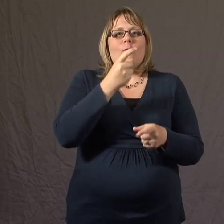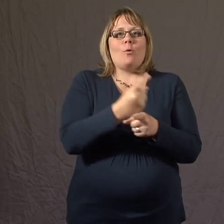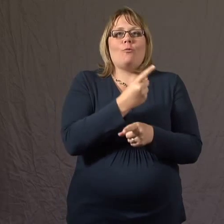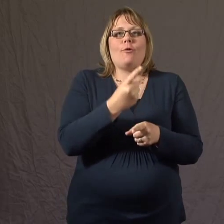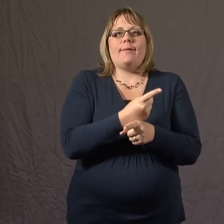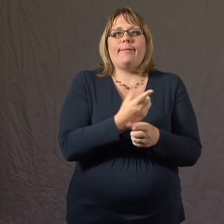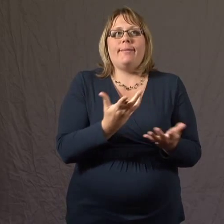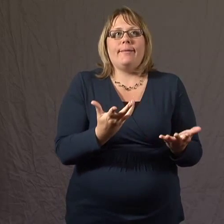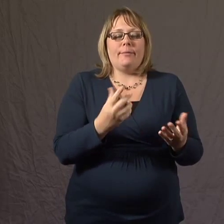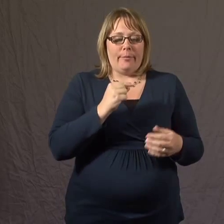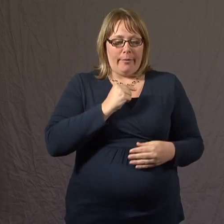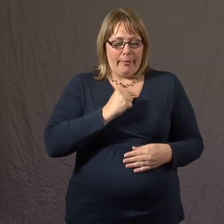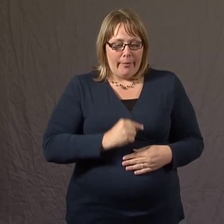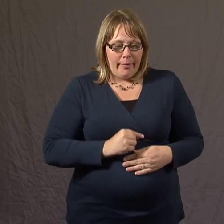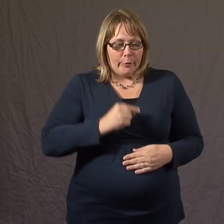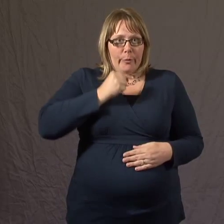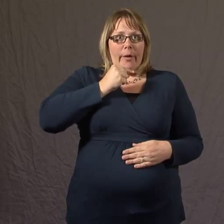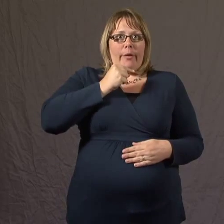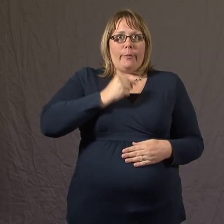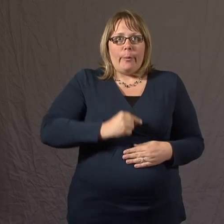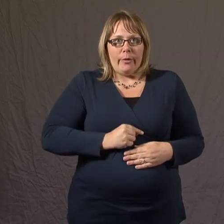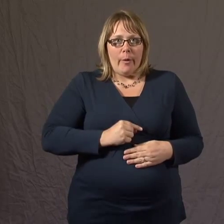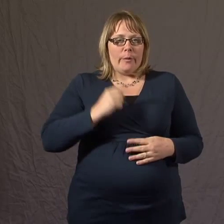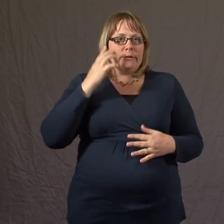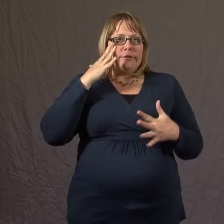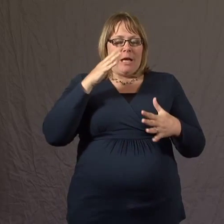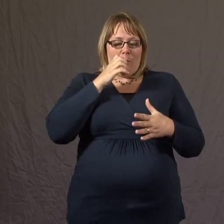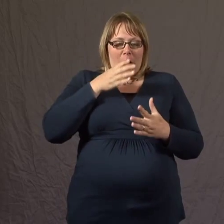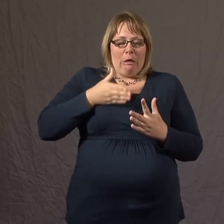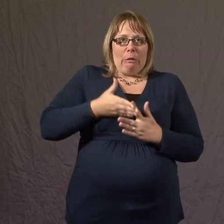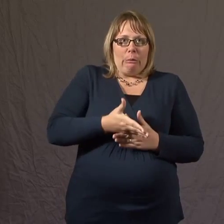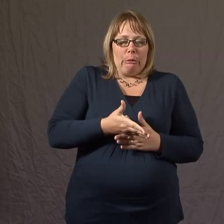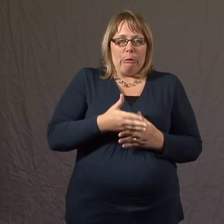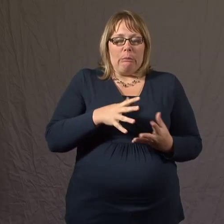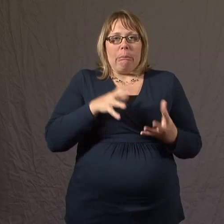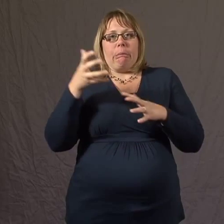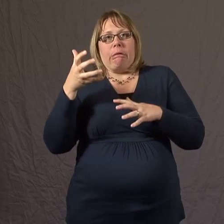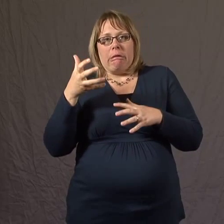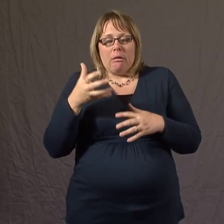microphone correctly . They may have had it too low or too high and the sound was not